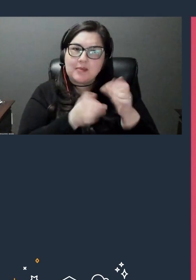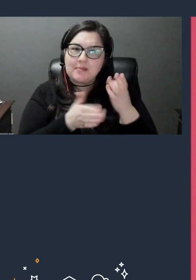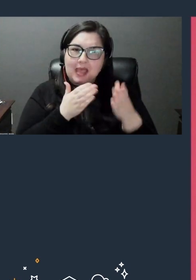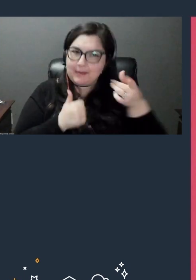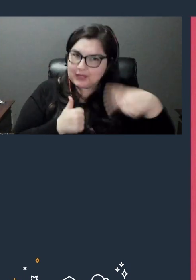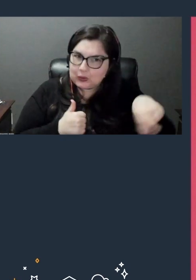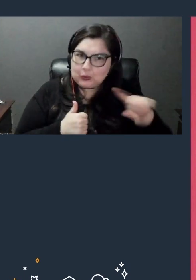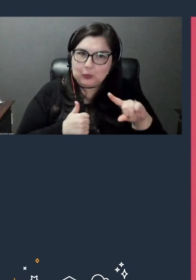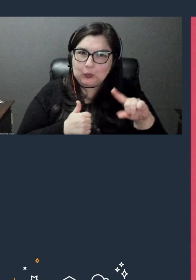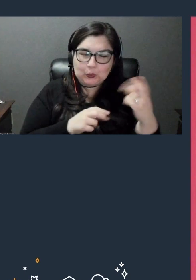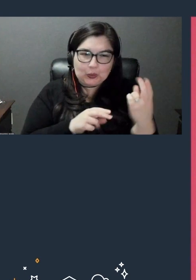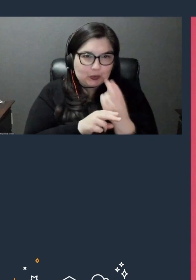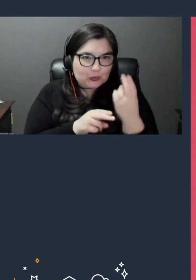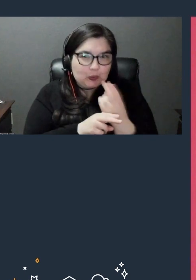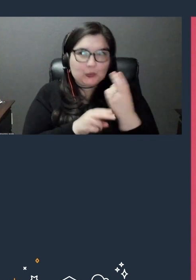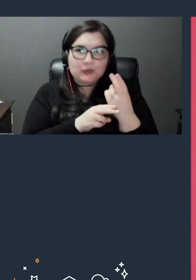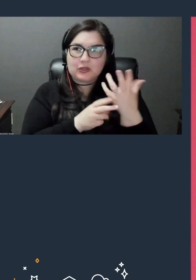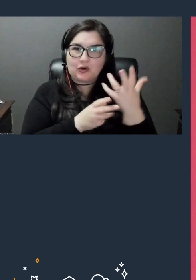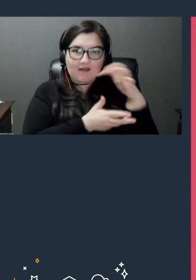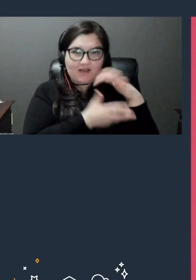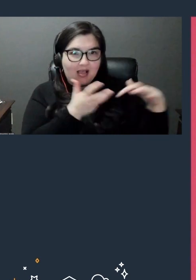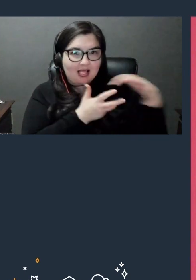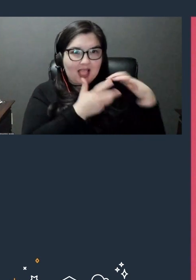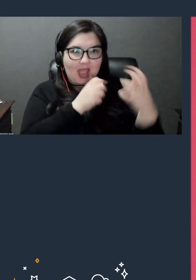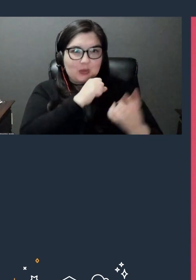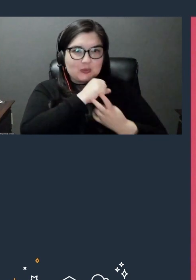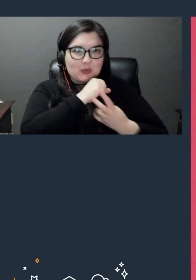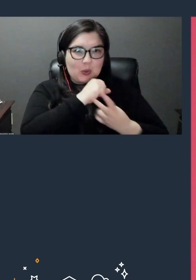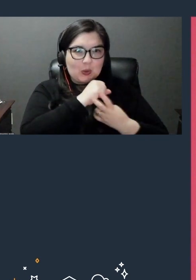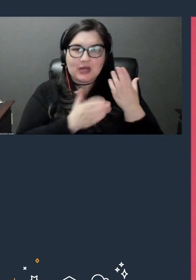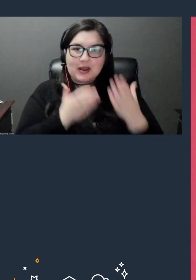of cloud storage necessarily immediately think of, right?